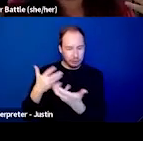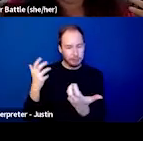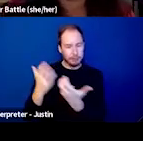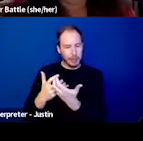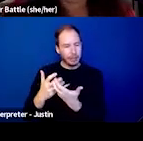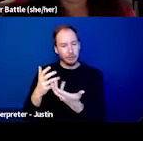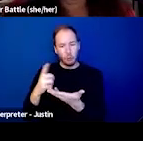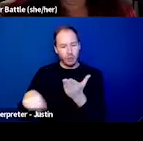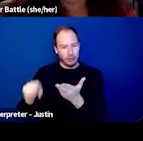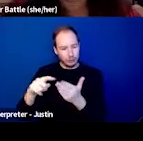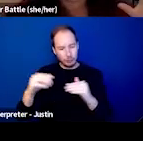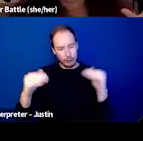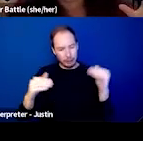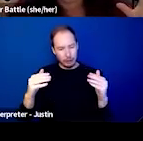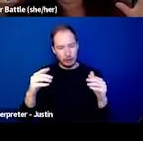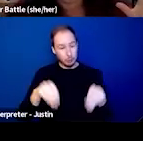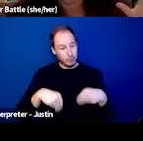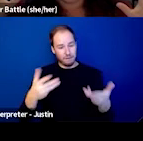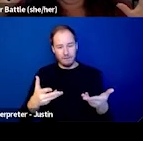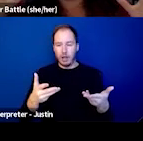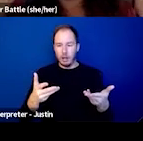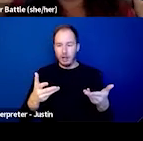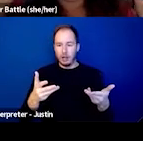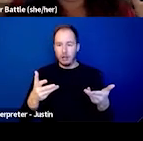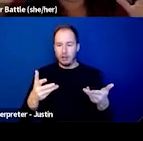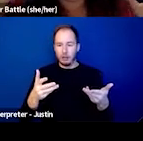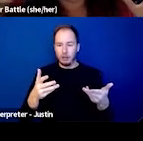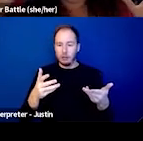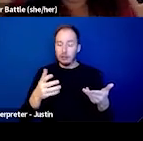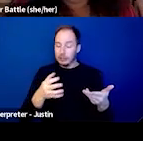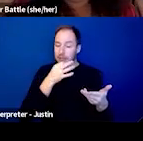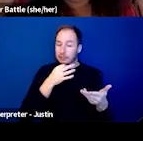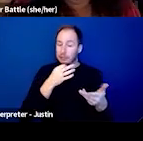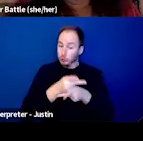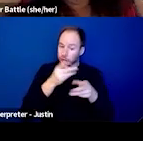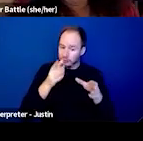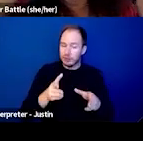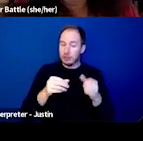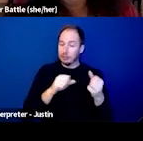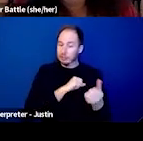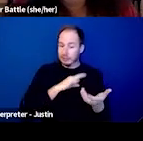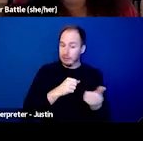and balance providing the excellent level of supervision and staff support that we need to provide